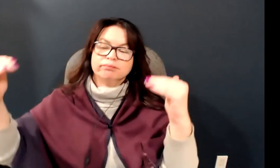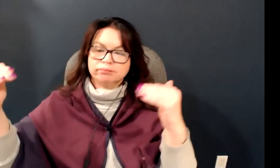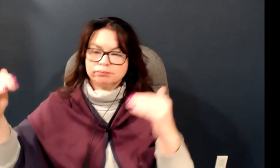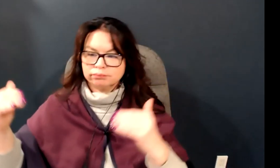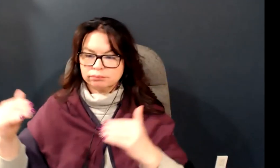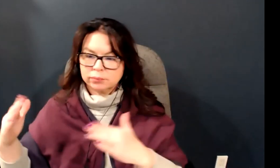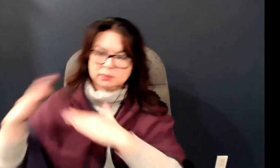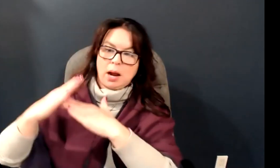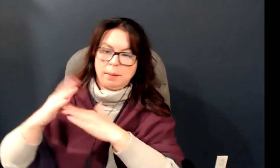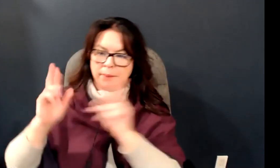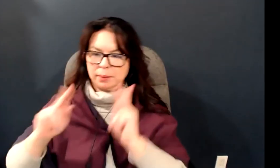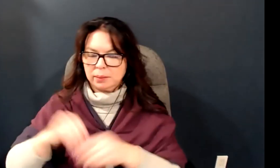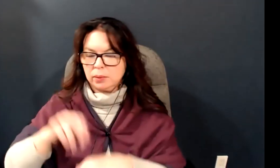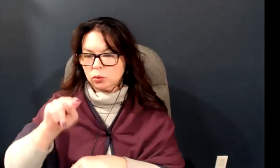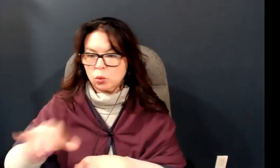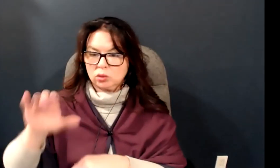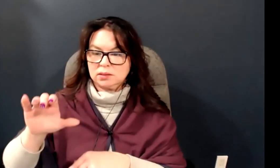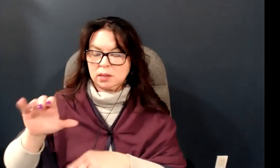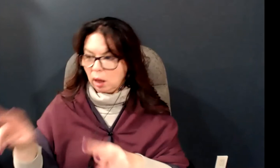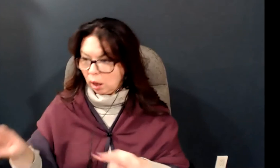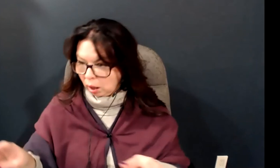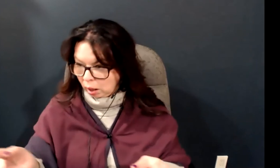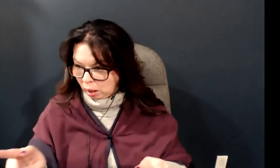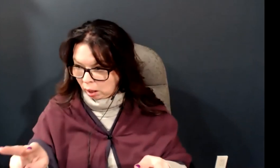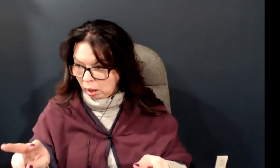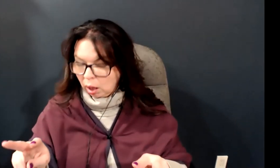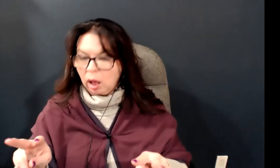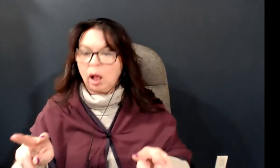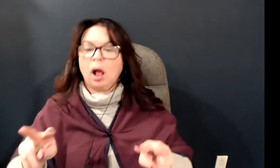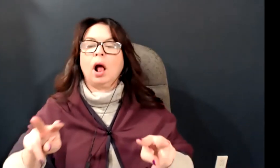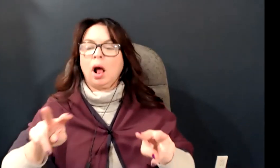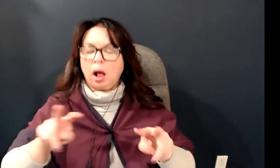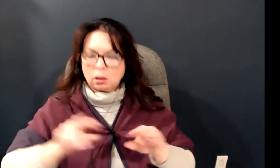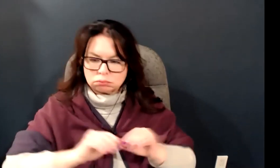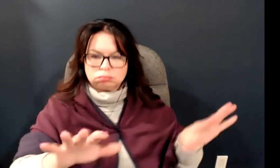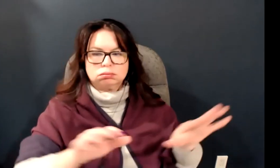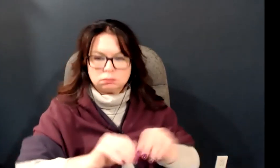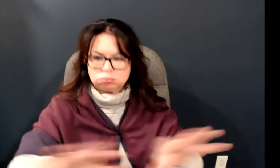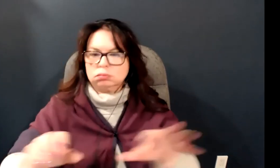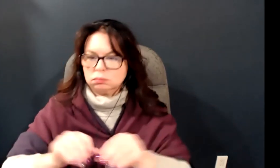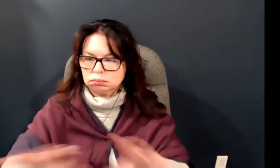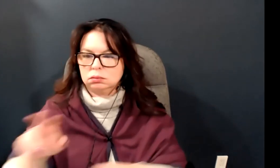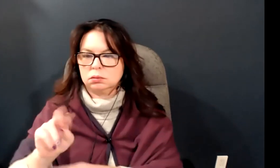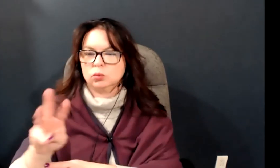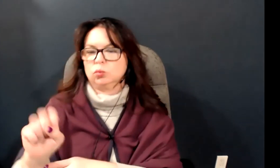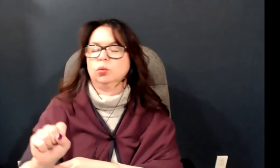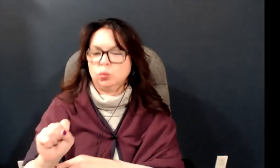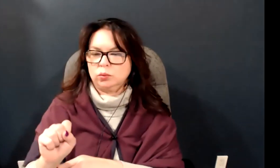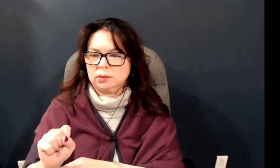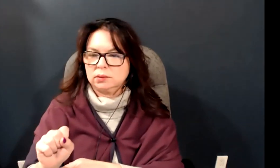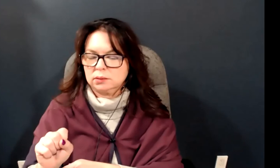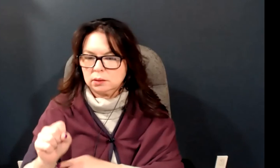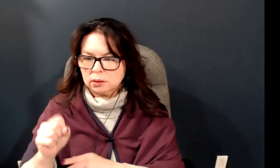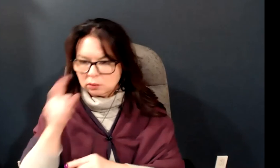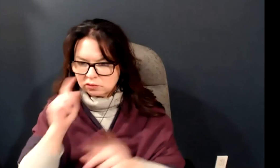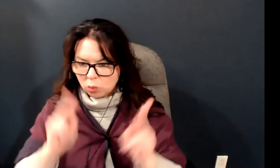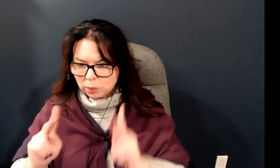of the reasons I think that I wanted to use "forget", was because this is my era that